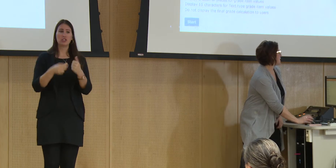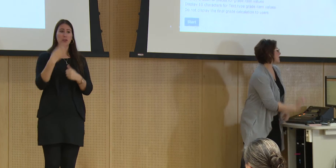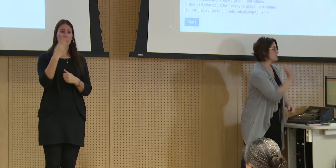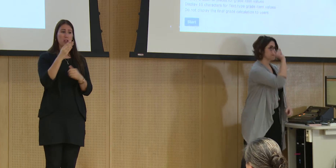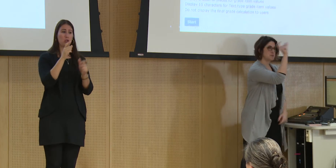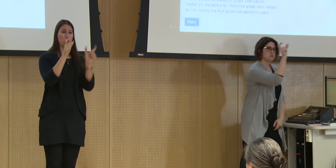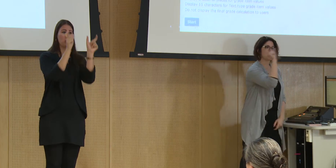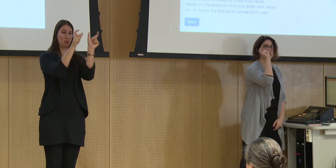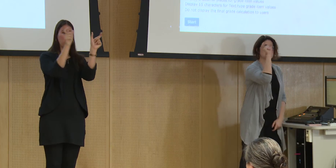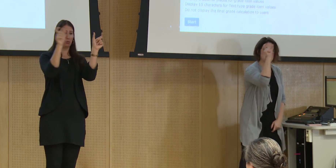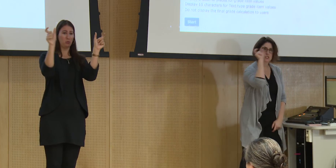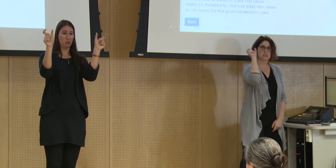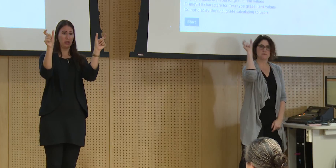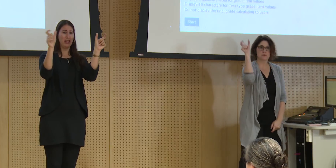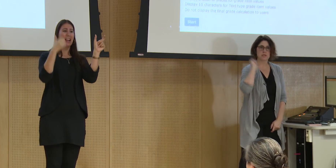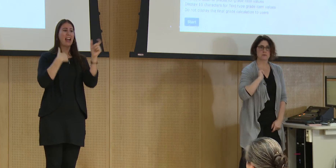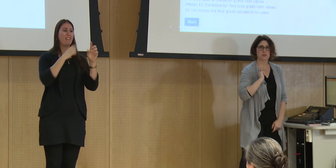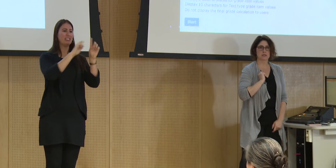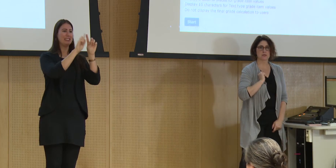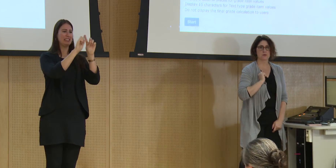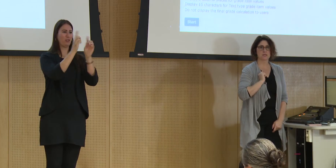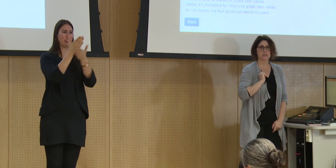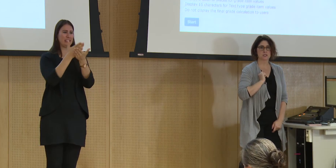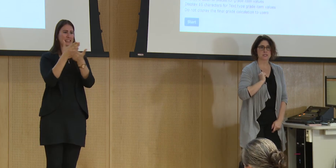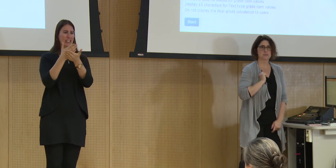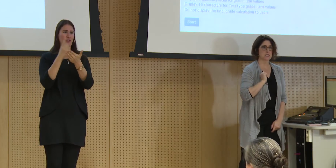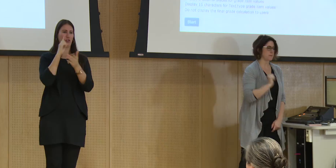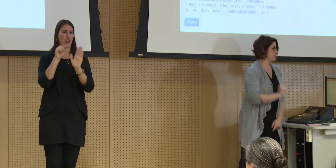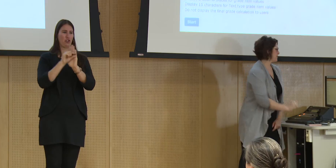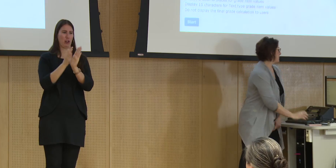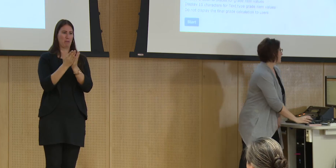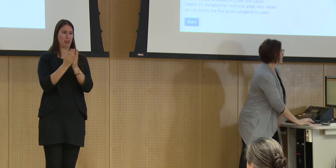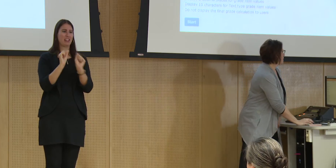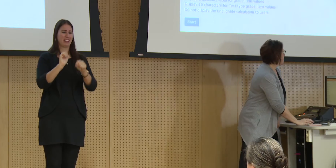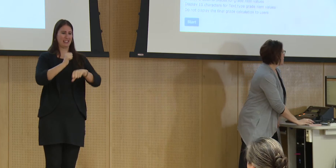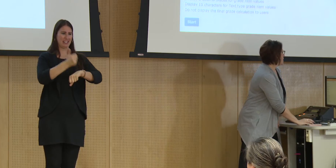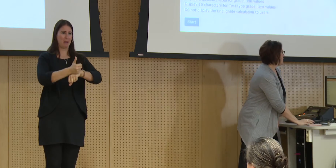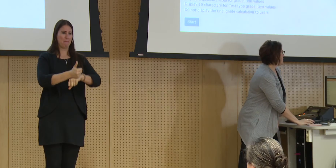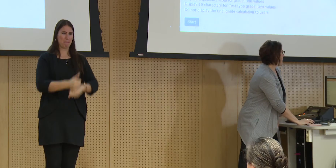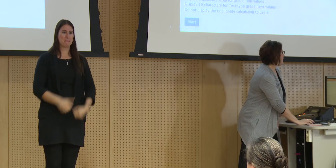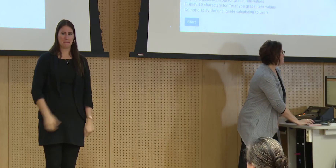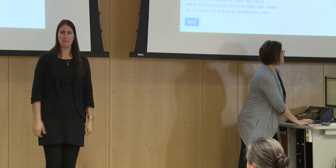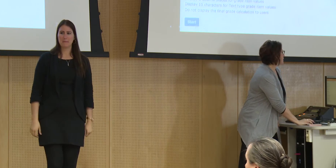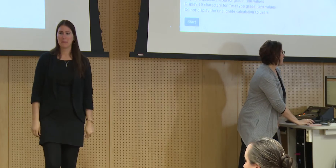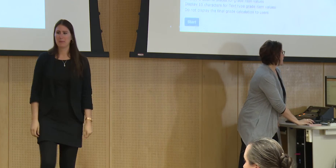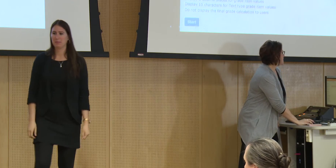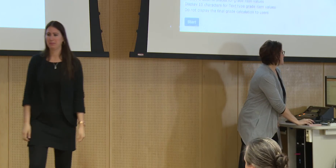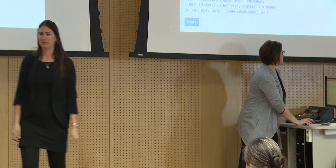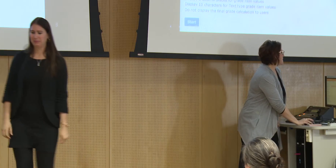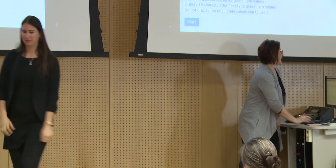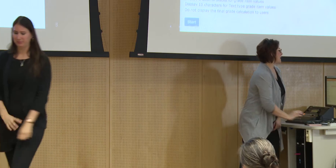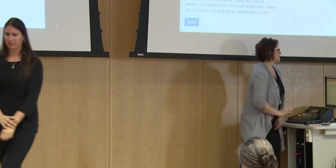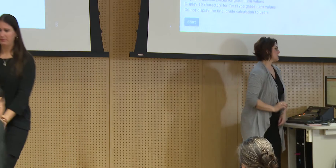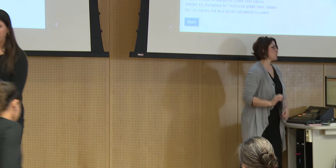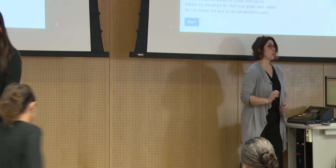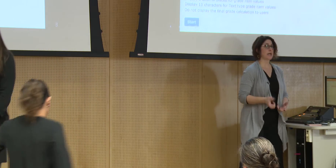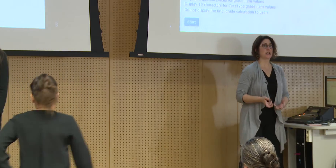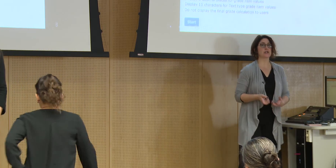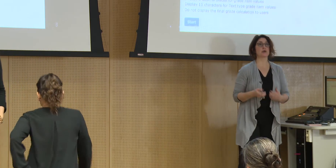different sections of the Gradebook that you can enter and set up. "Manage grades" is actually where you're going to build